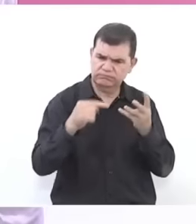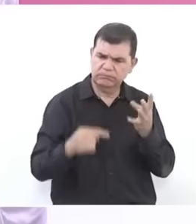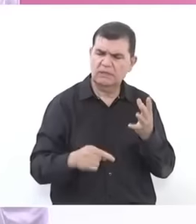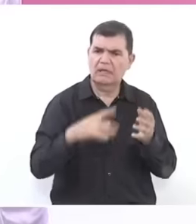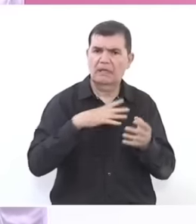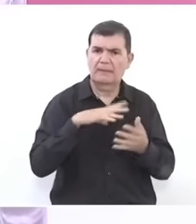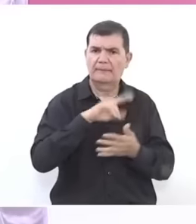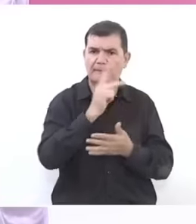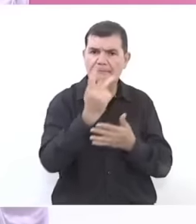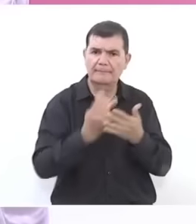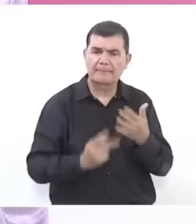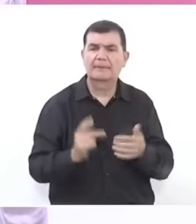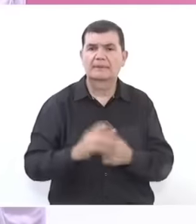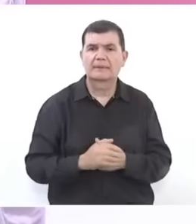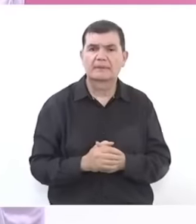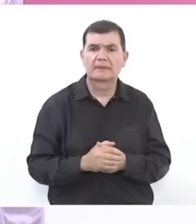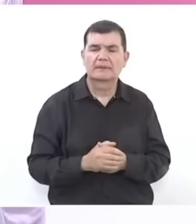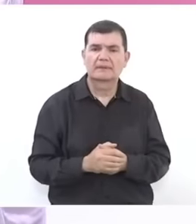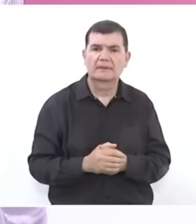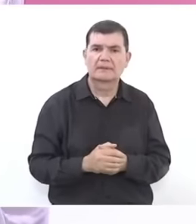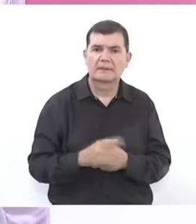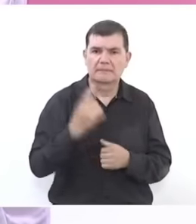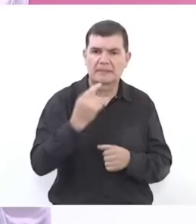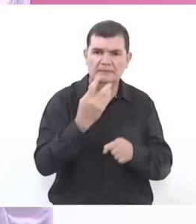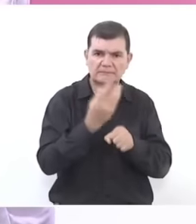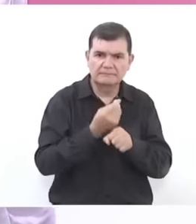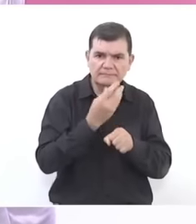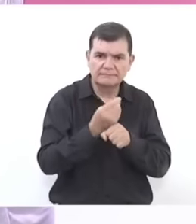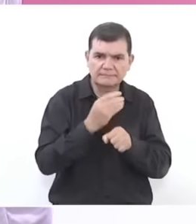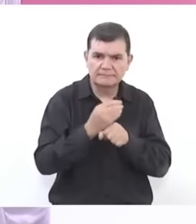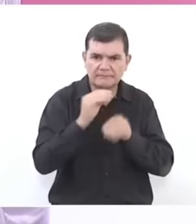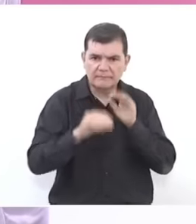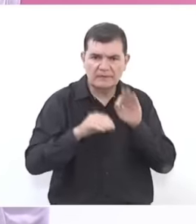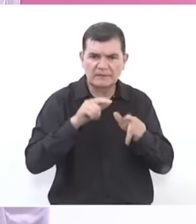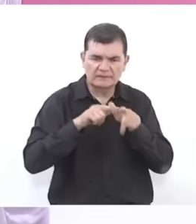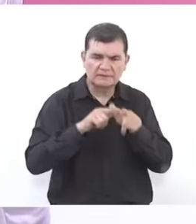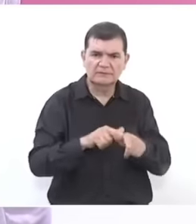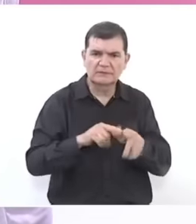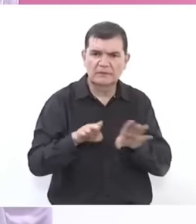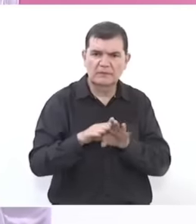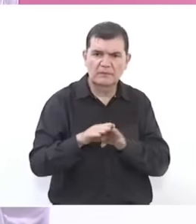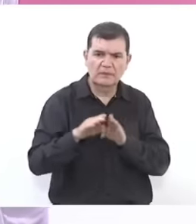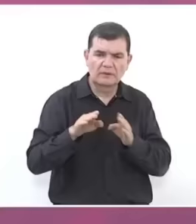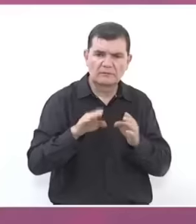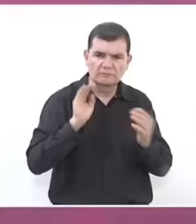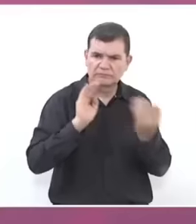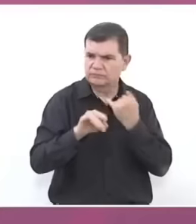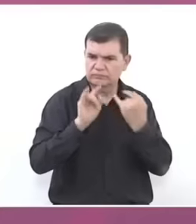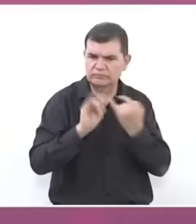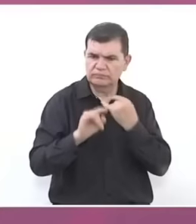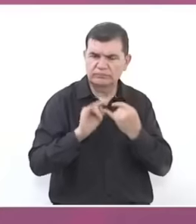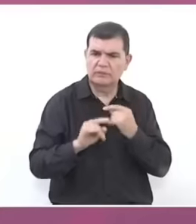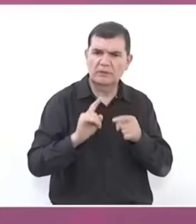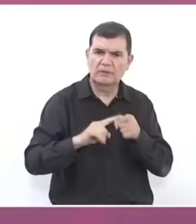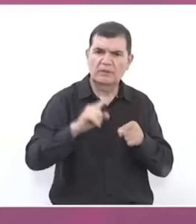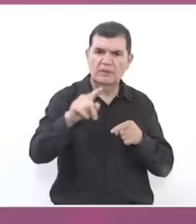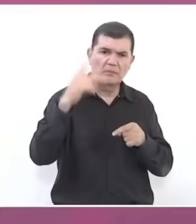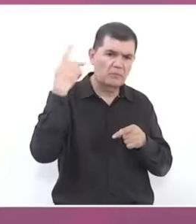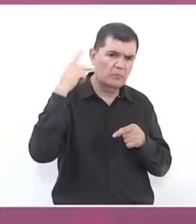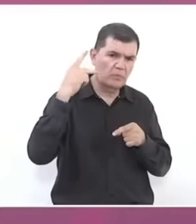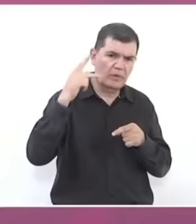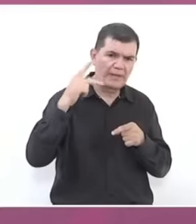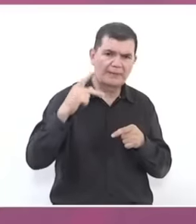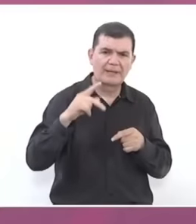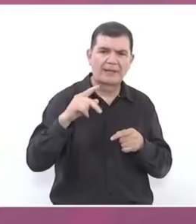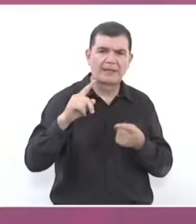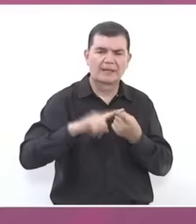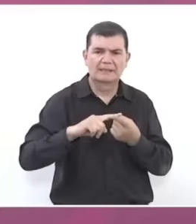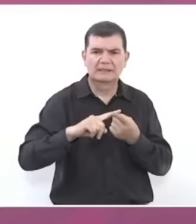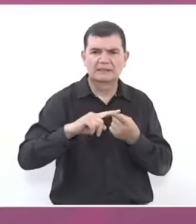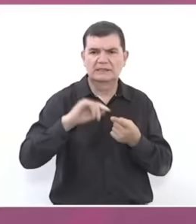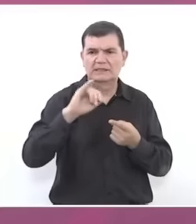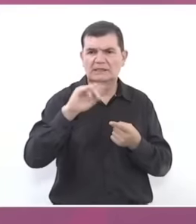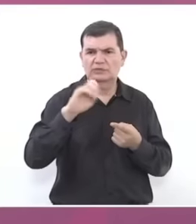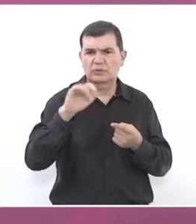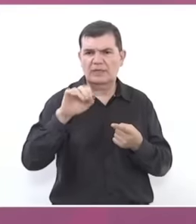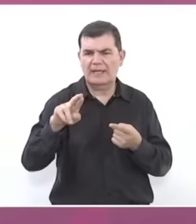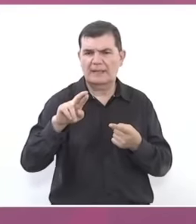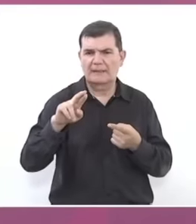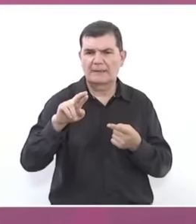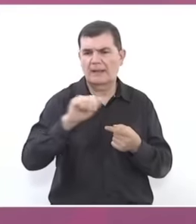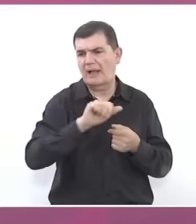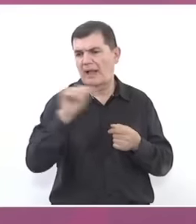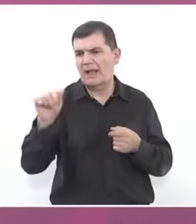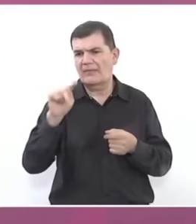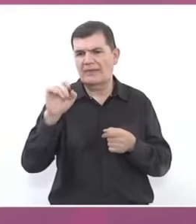program to maintain the road from Puebla de Izúcar from Matamoros to Tlapa and from Tlapa